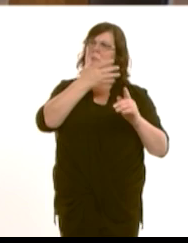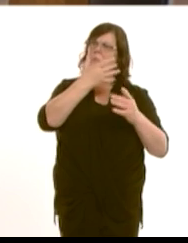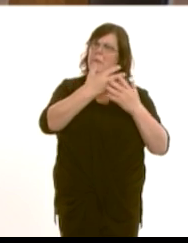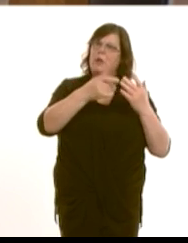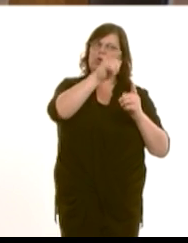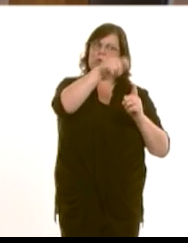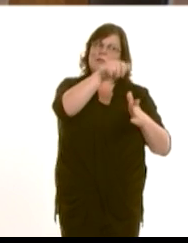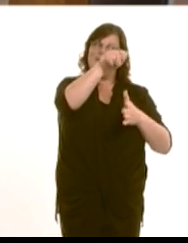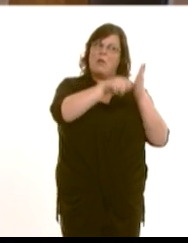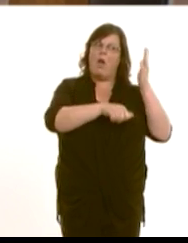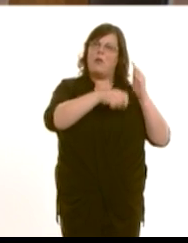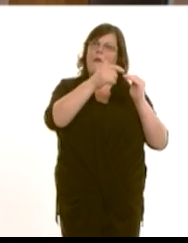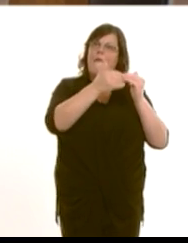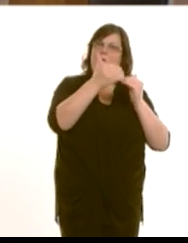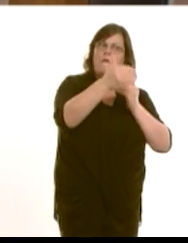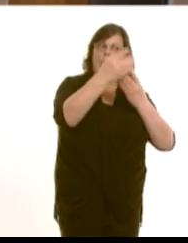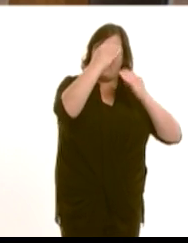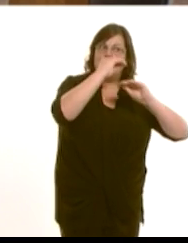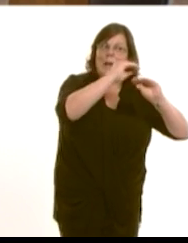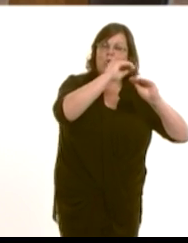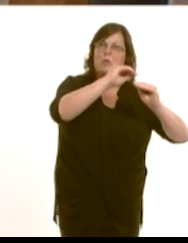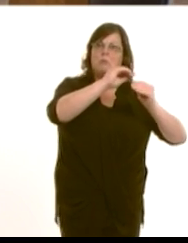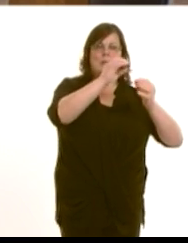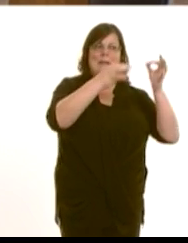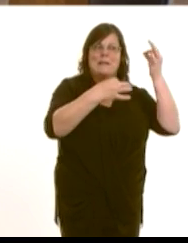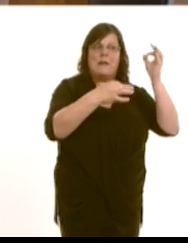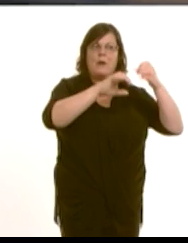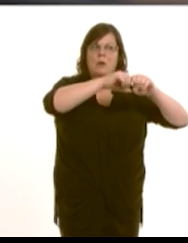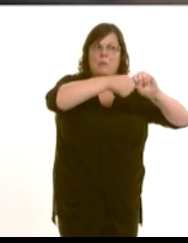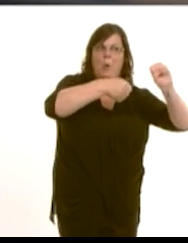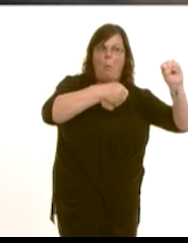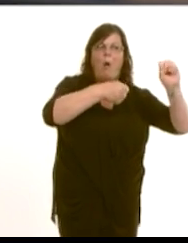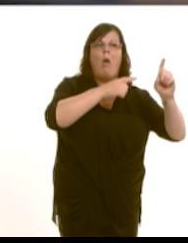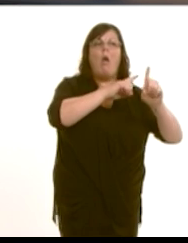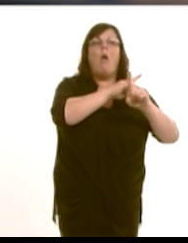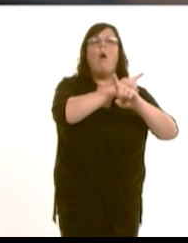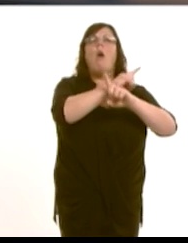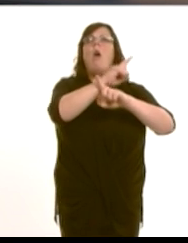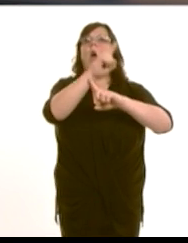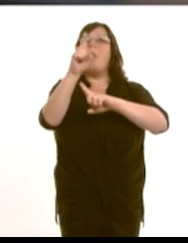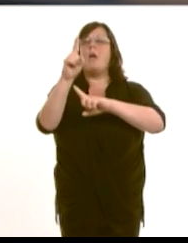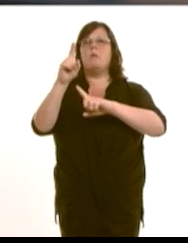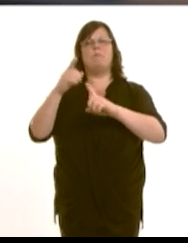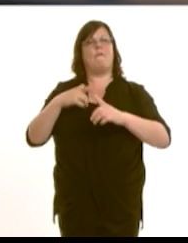in an FE setting because thatís appropriate for them. They donít perhaps have the confidence to go straight into HE and need to be encouraged